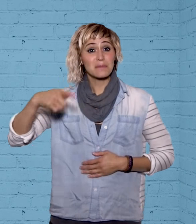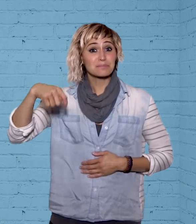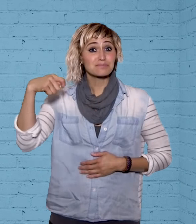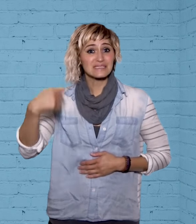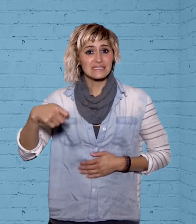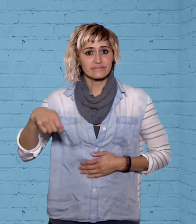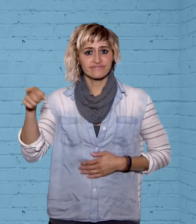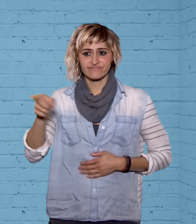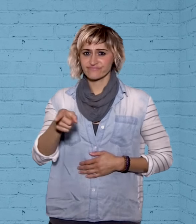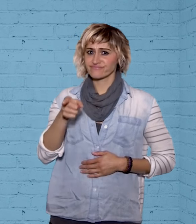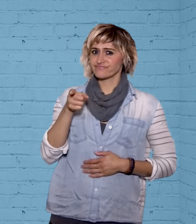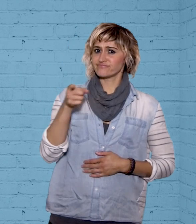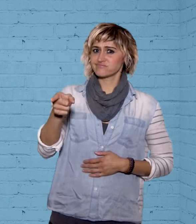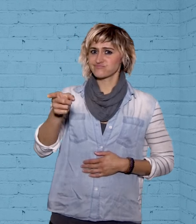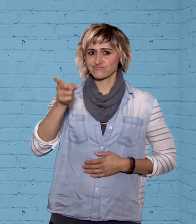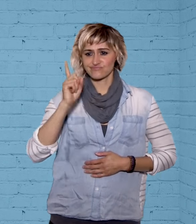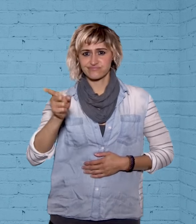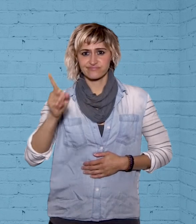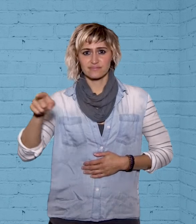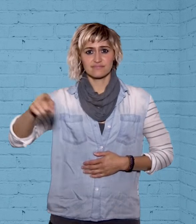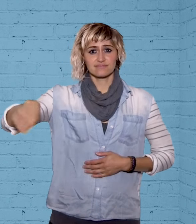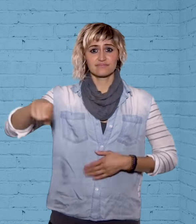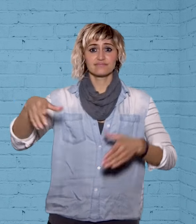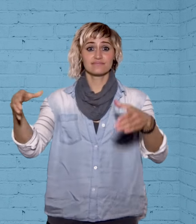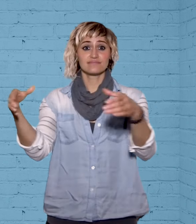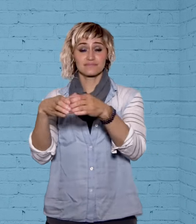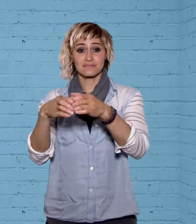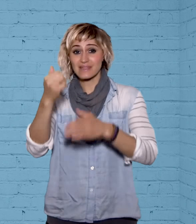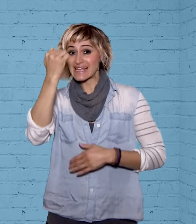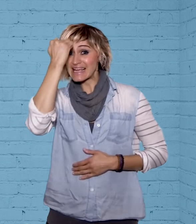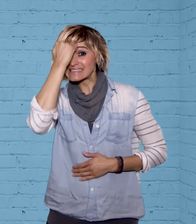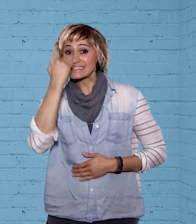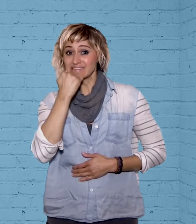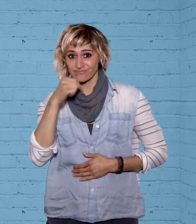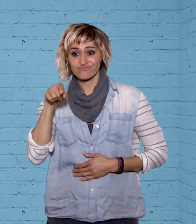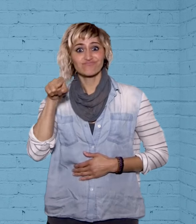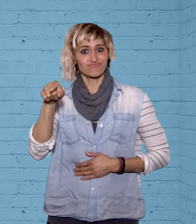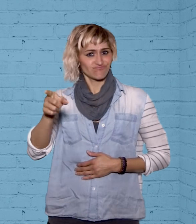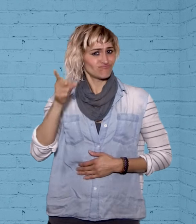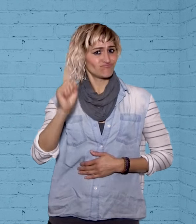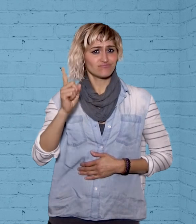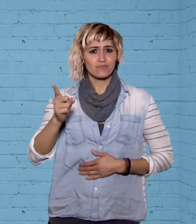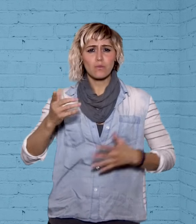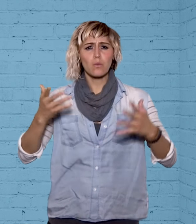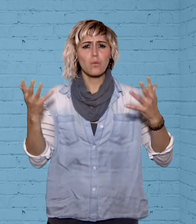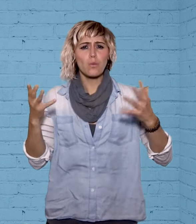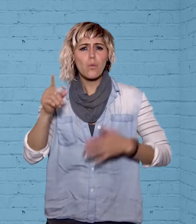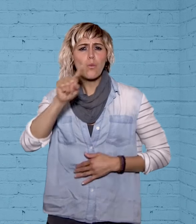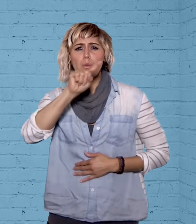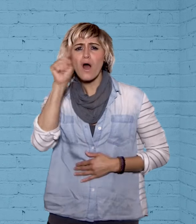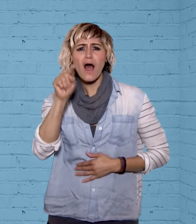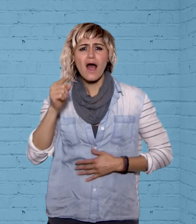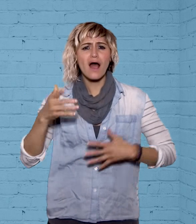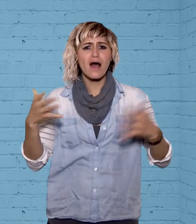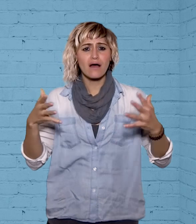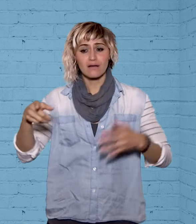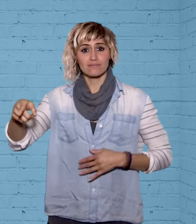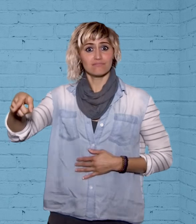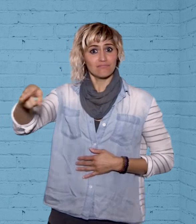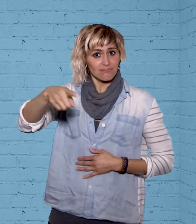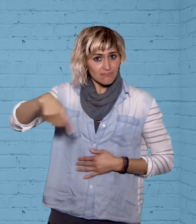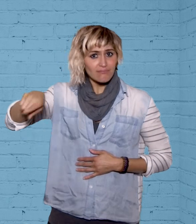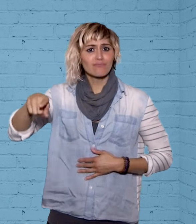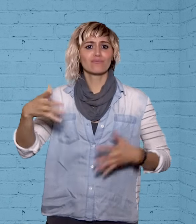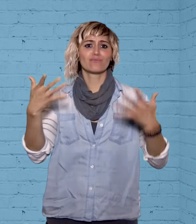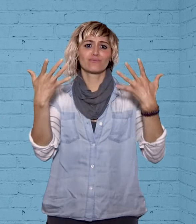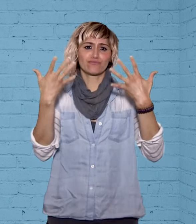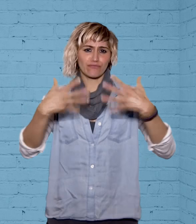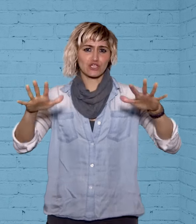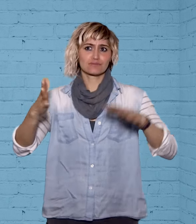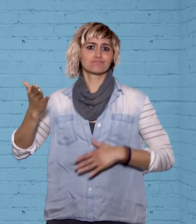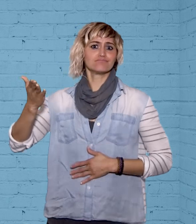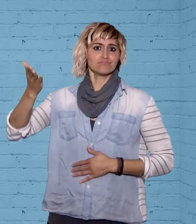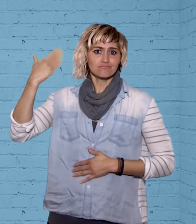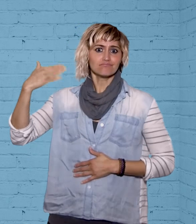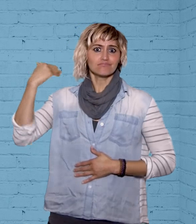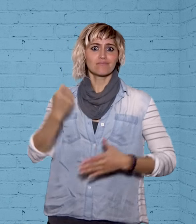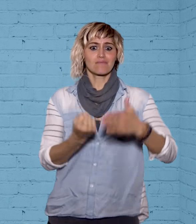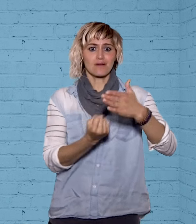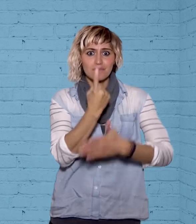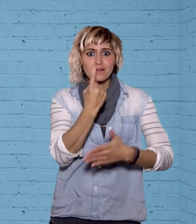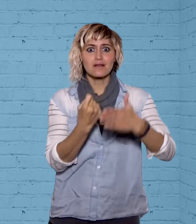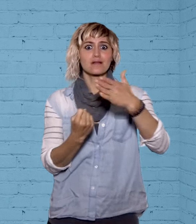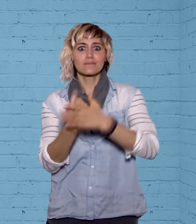The president accused the ISIS because they had